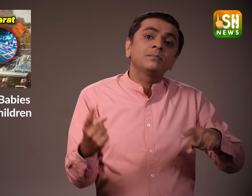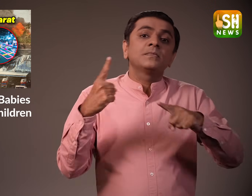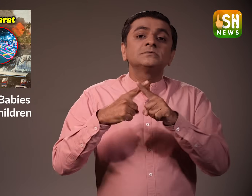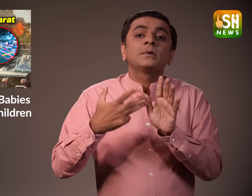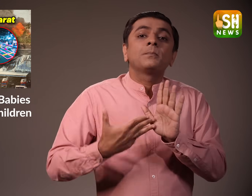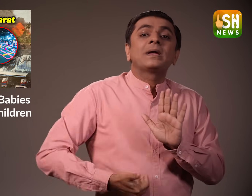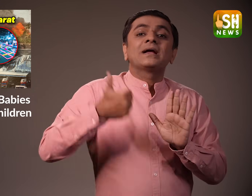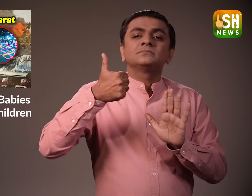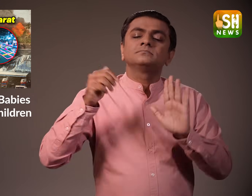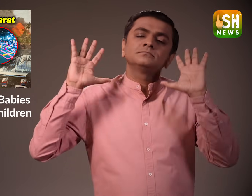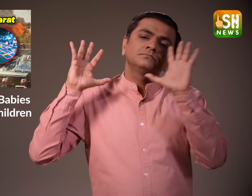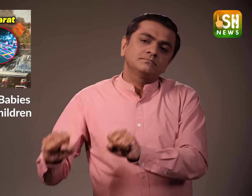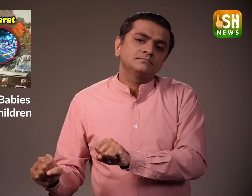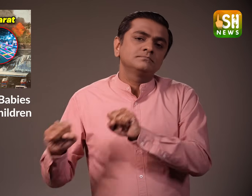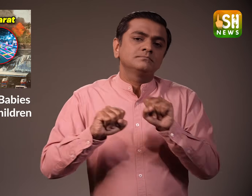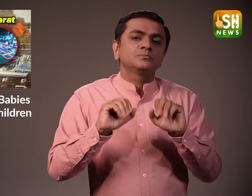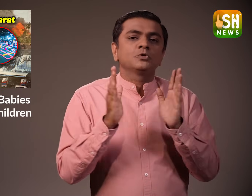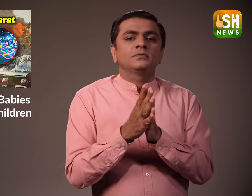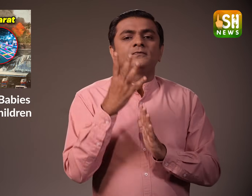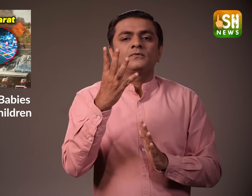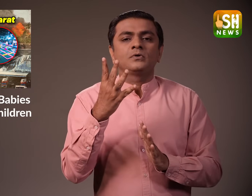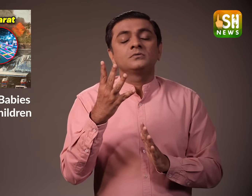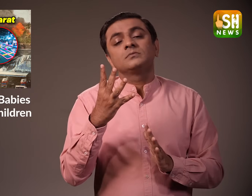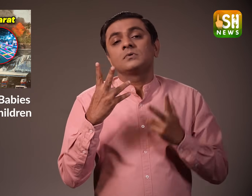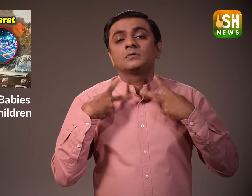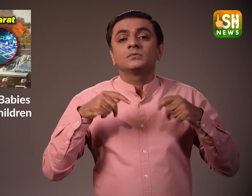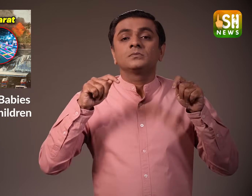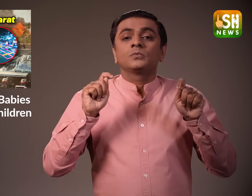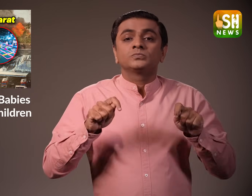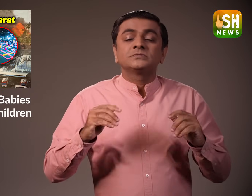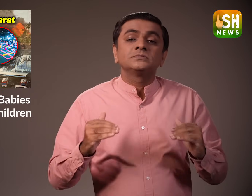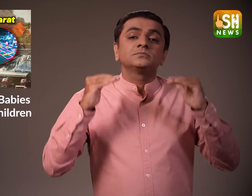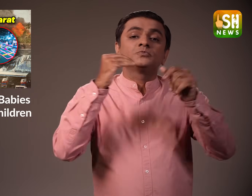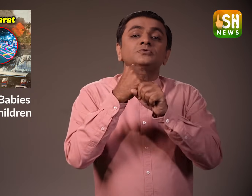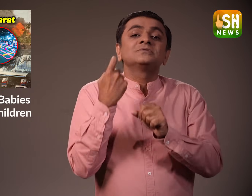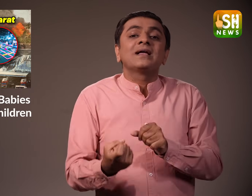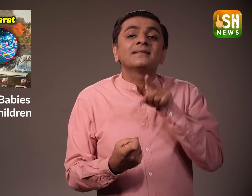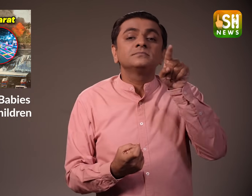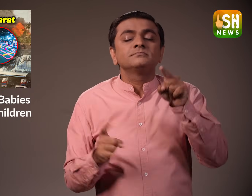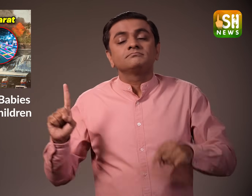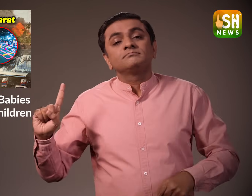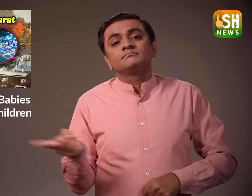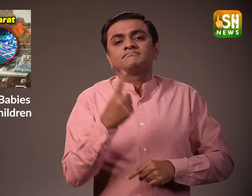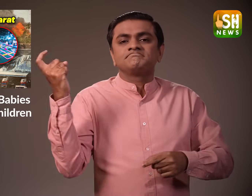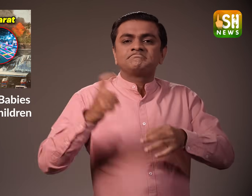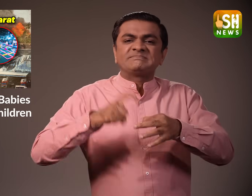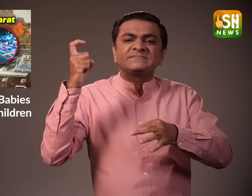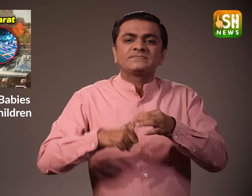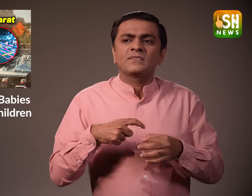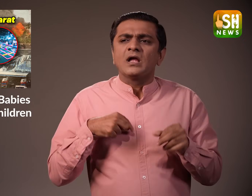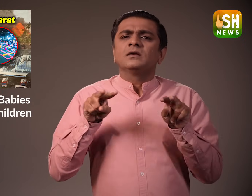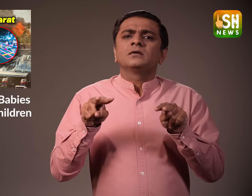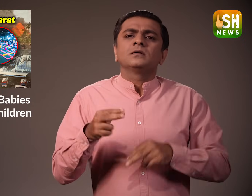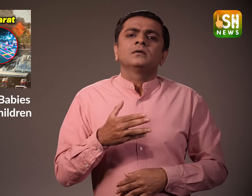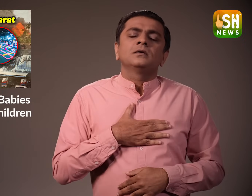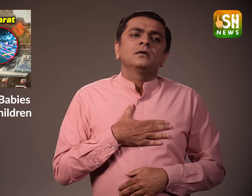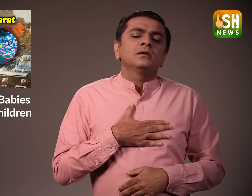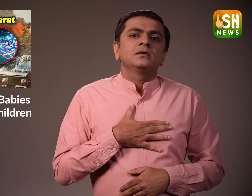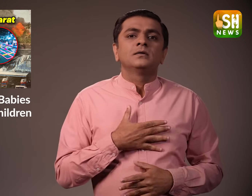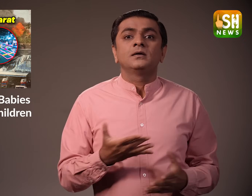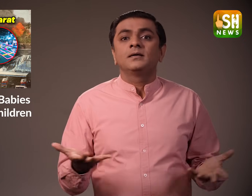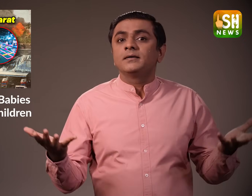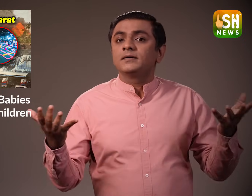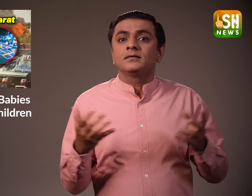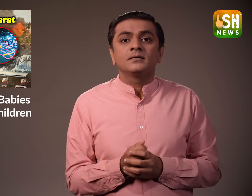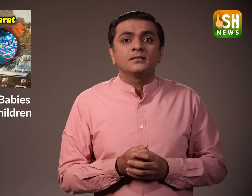And the manager was arrested as well. They were brought to the Gujarat High Court for questioning.